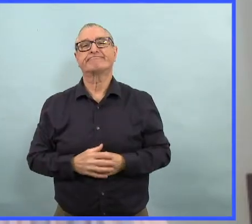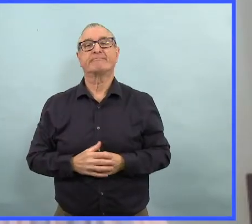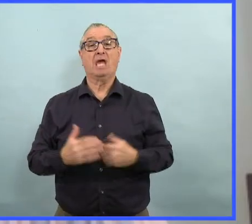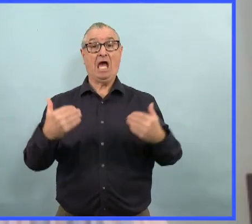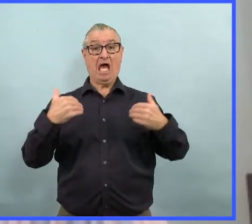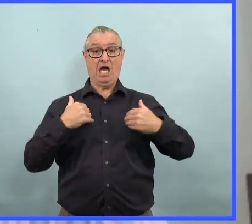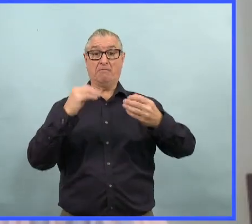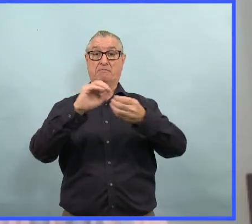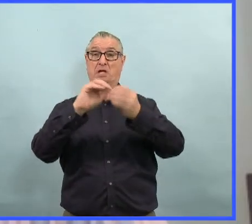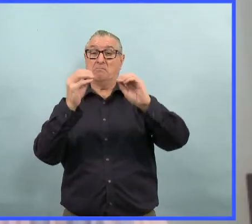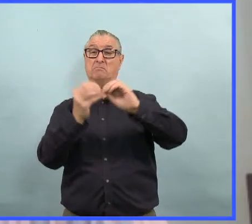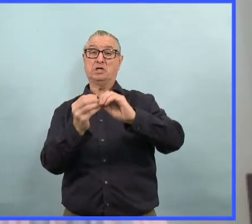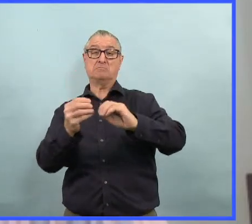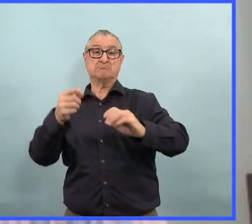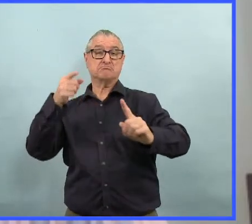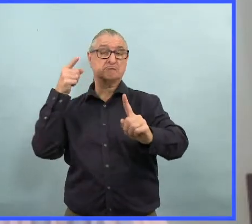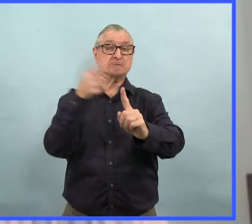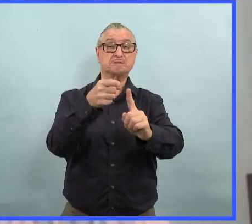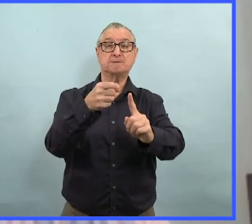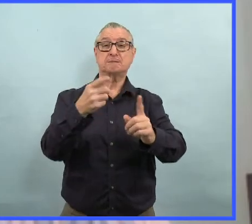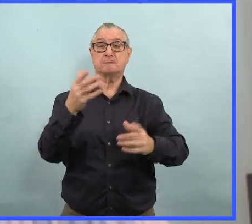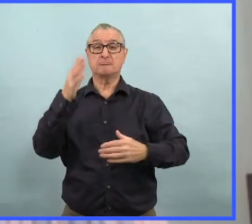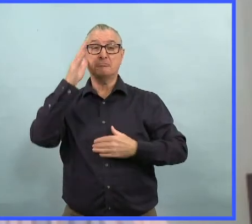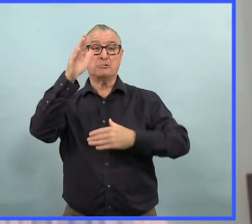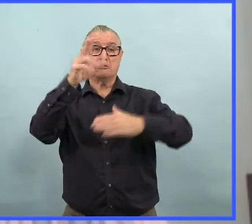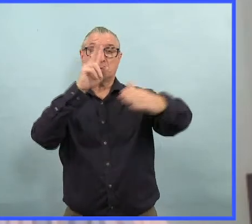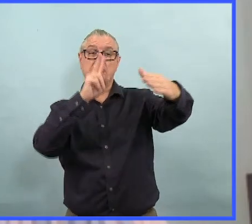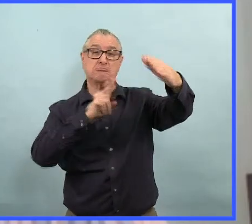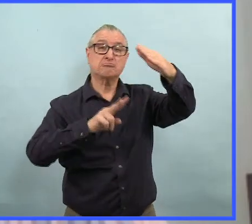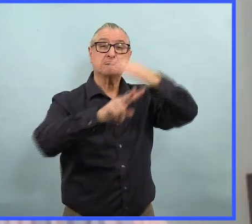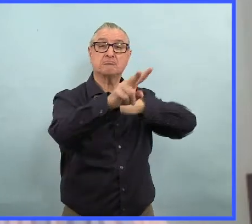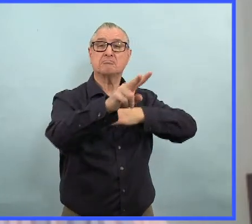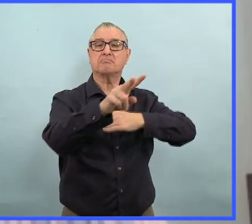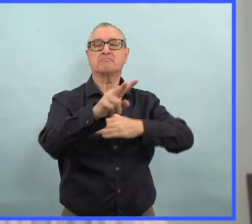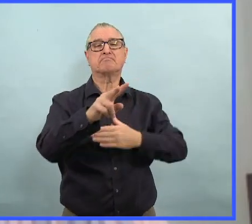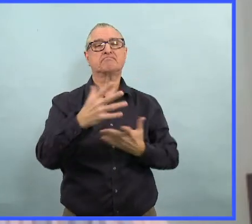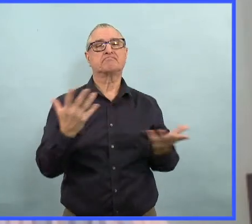on when that would be further shared and as far as that that peak goes i